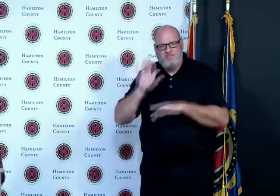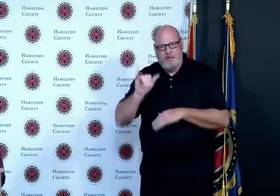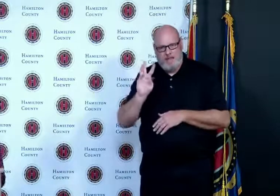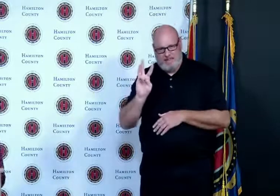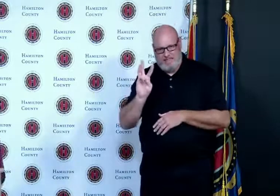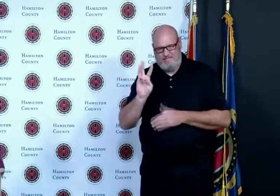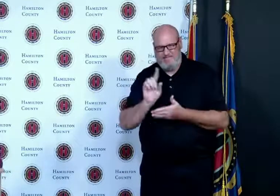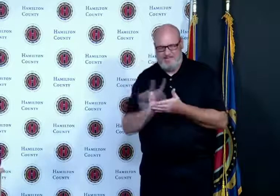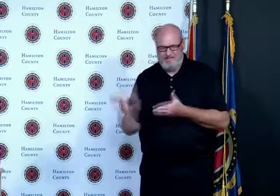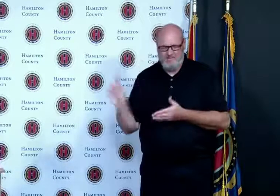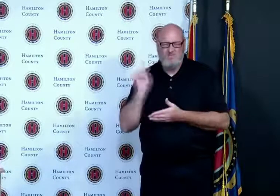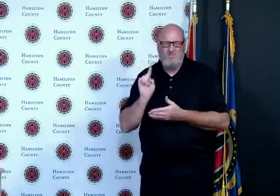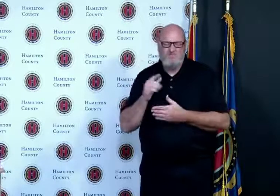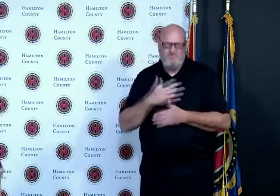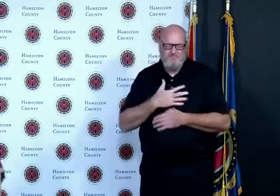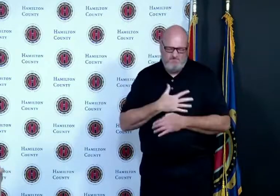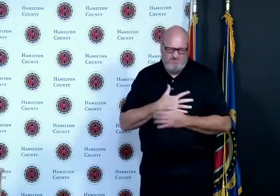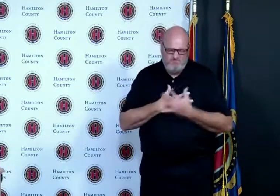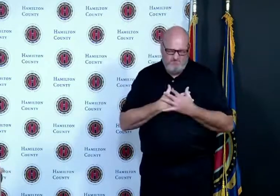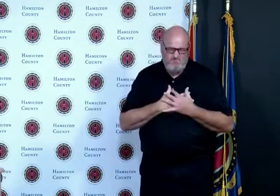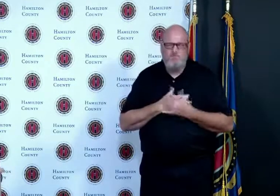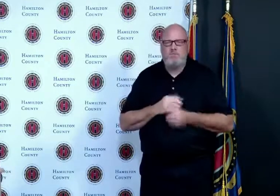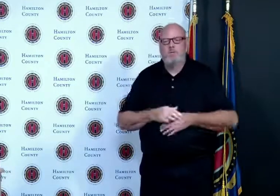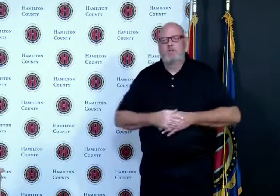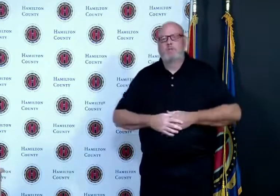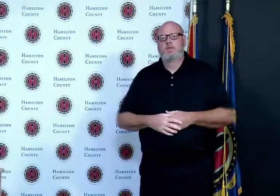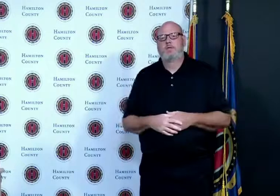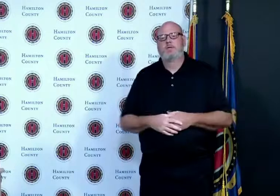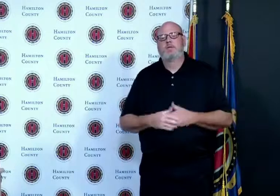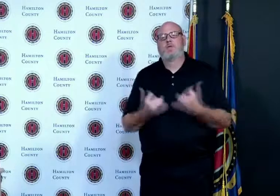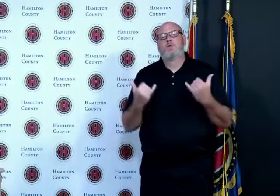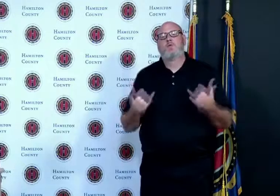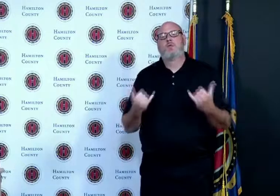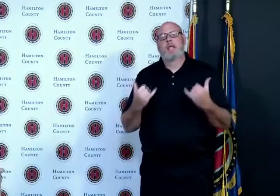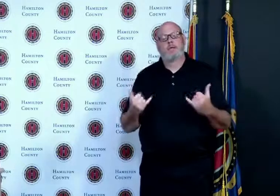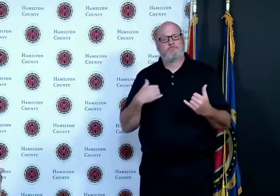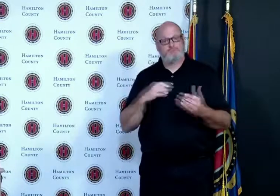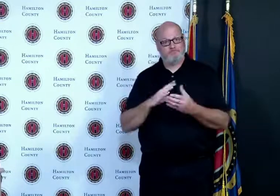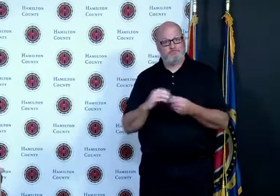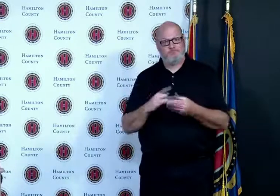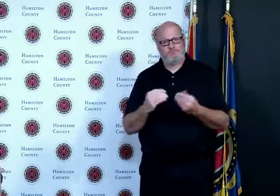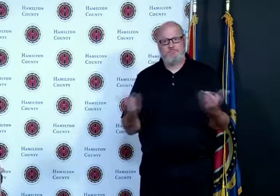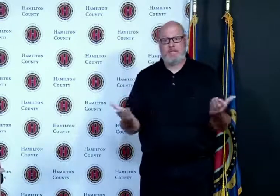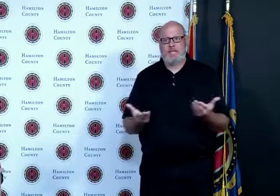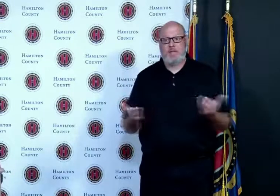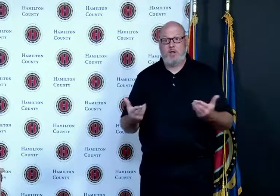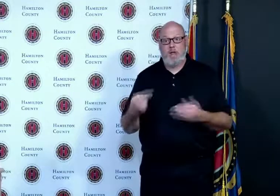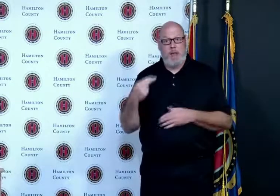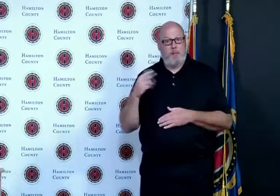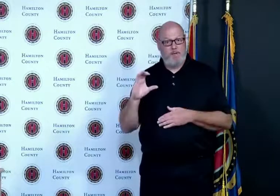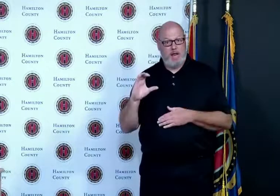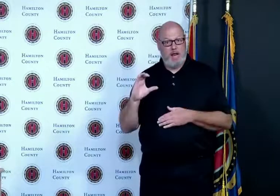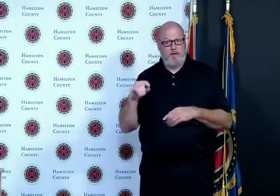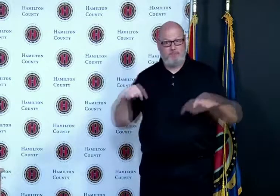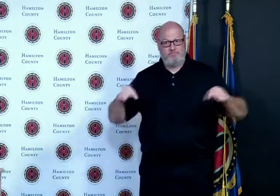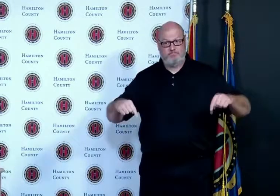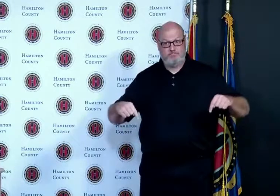so today the message is that in Hamilton County it has never been easier to get a Covid-19 vaccine